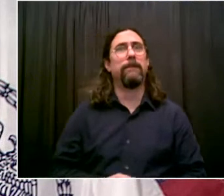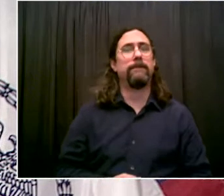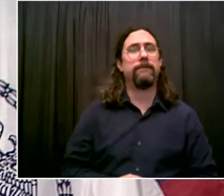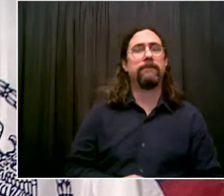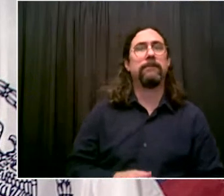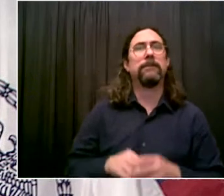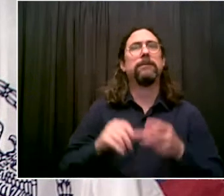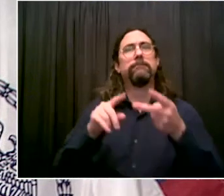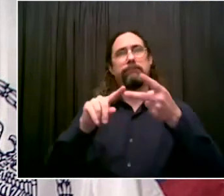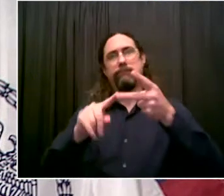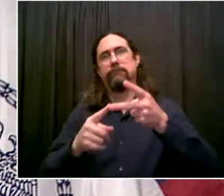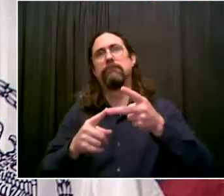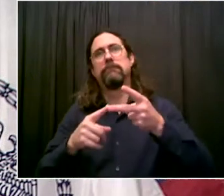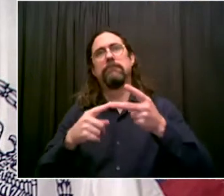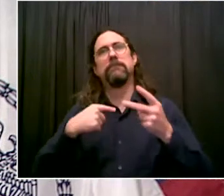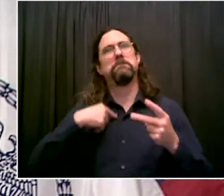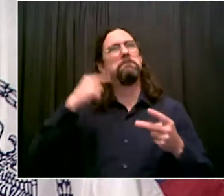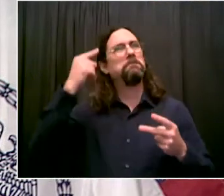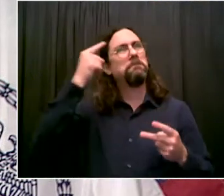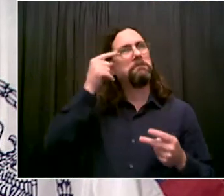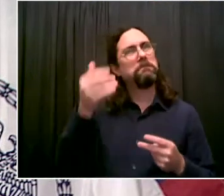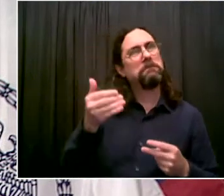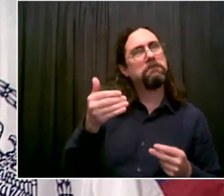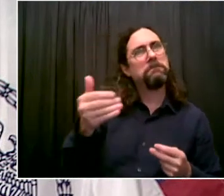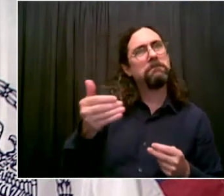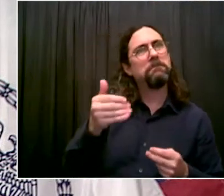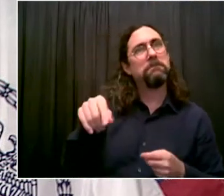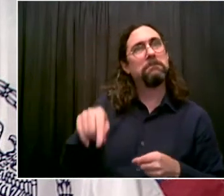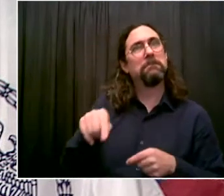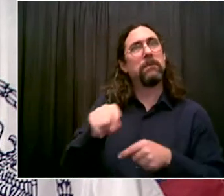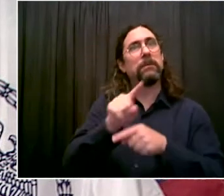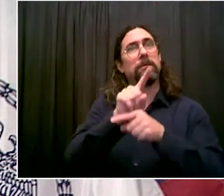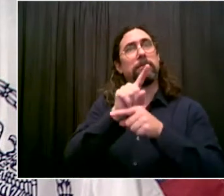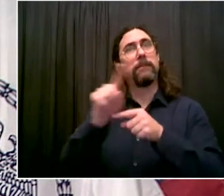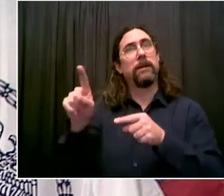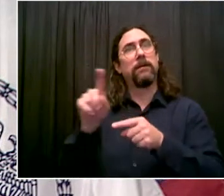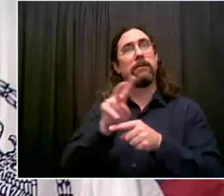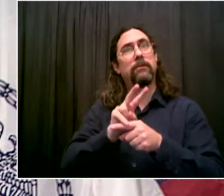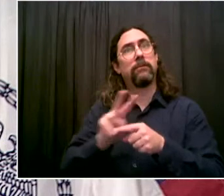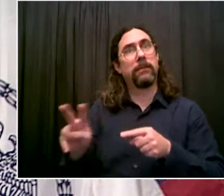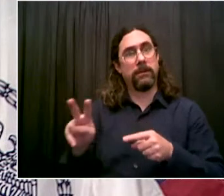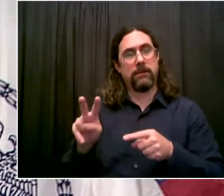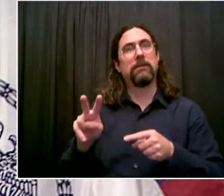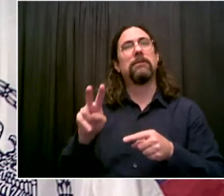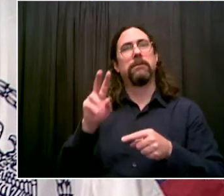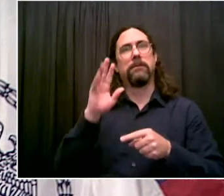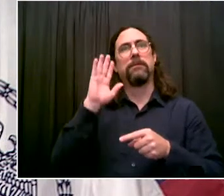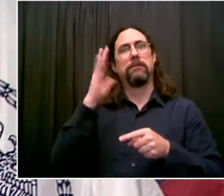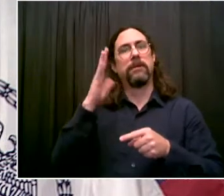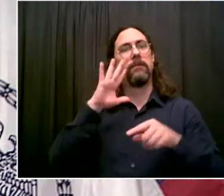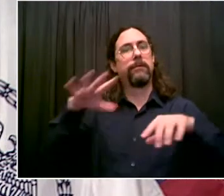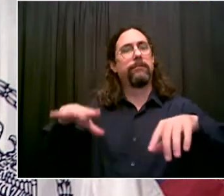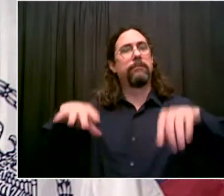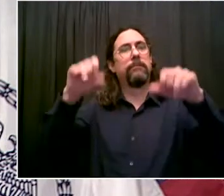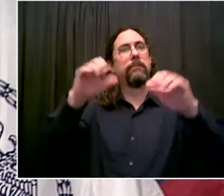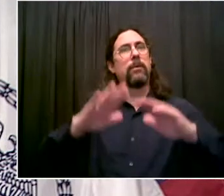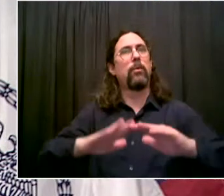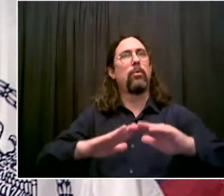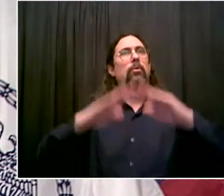S '